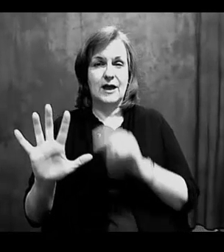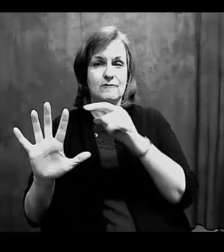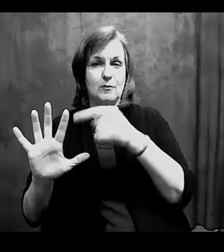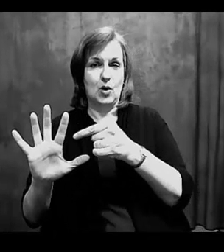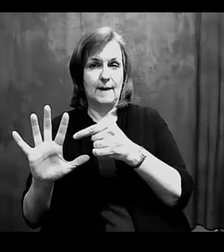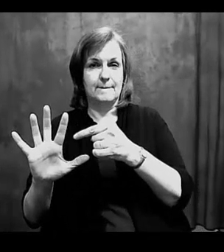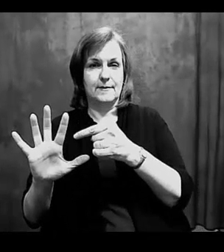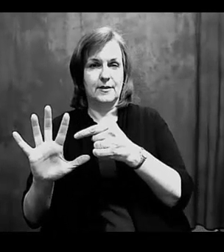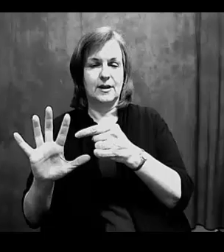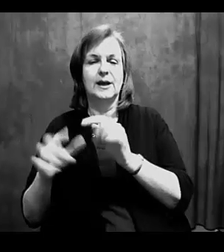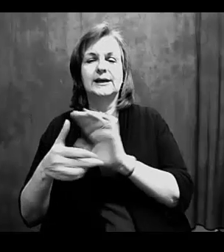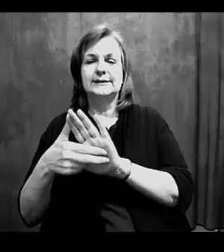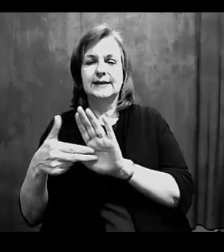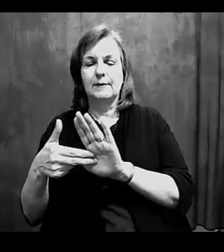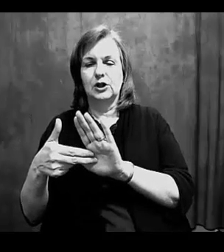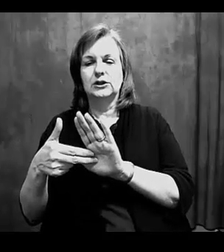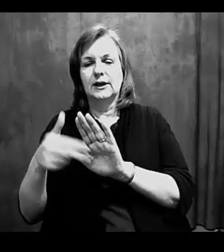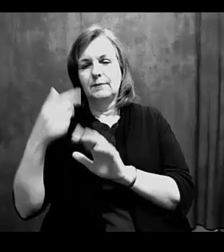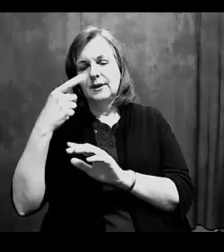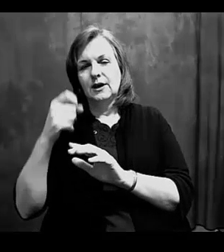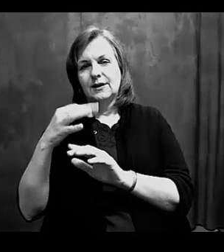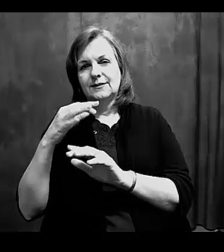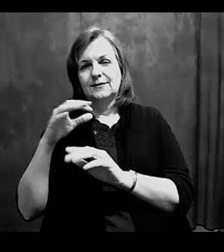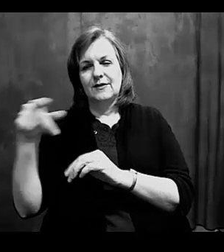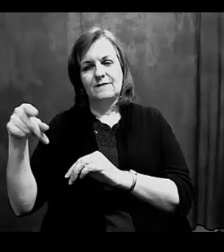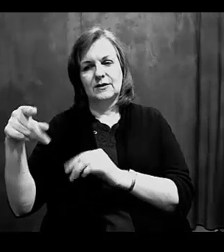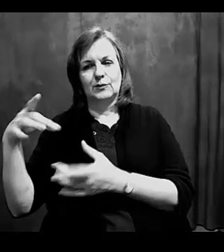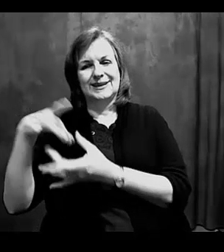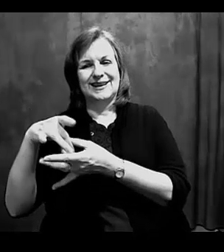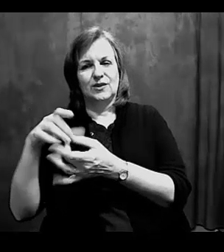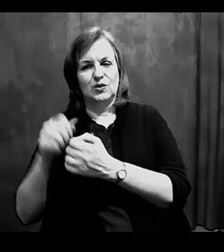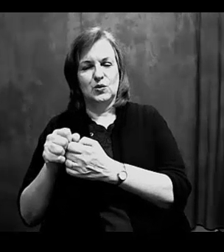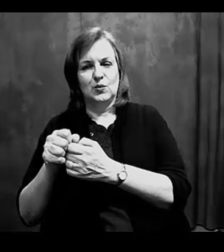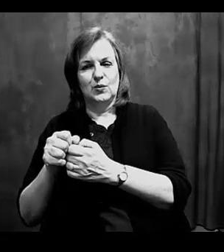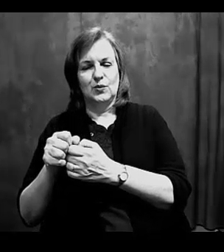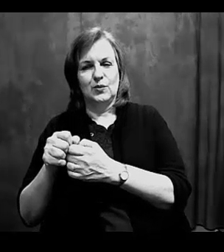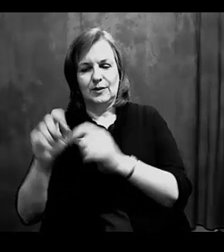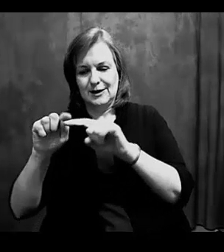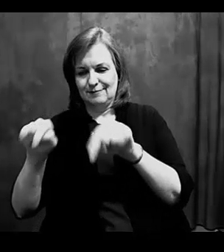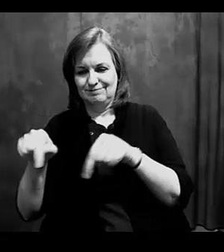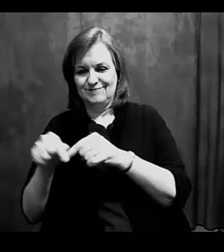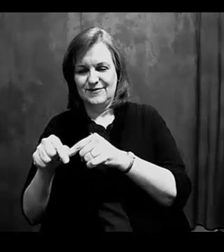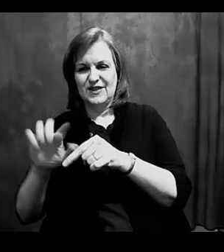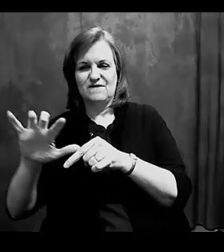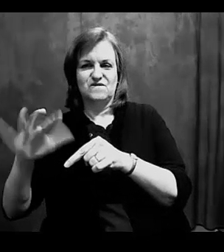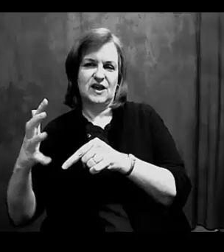so the 5' comes from its orientation of the phosphate off of the 5 carbon and the